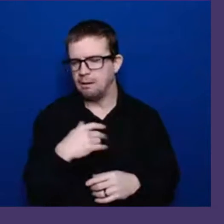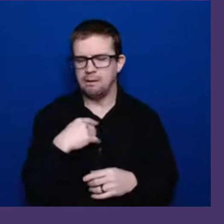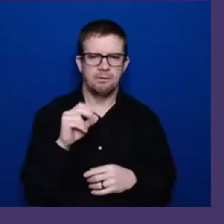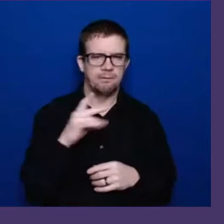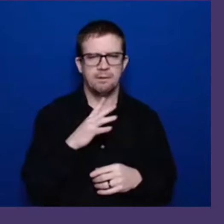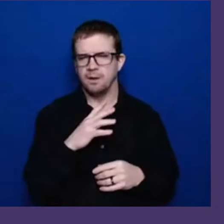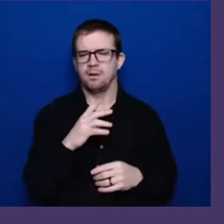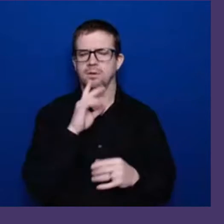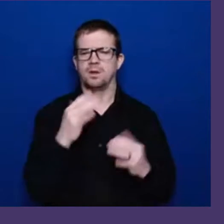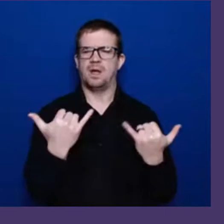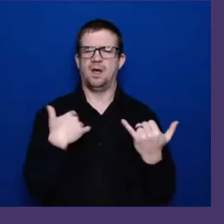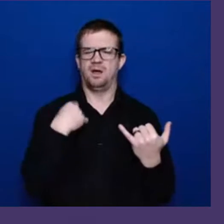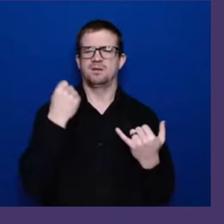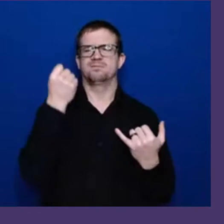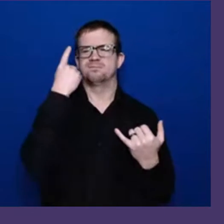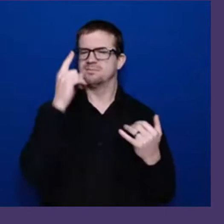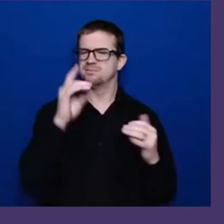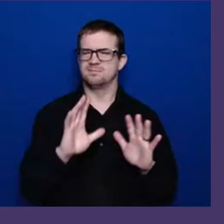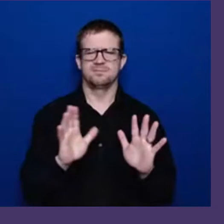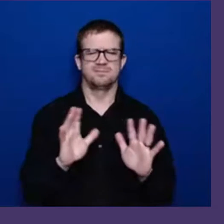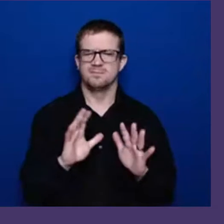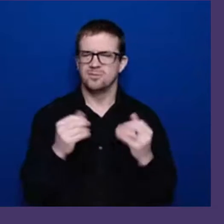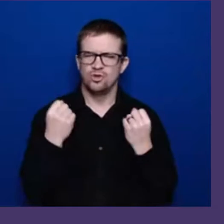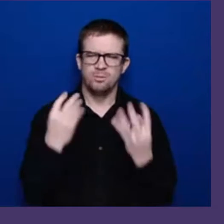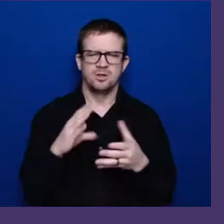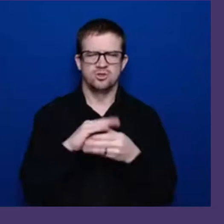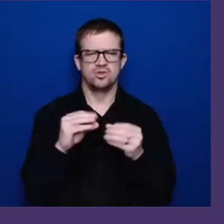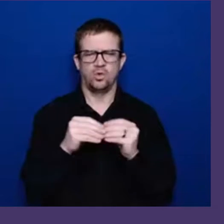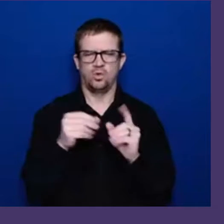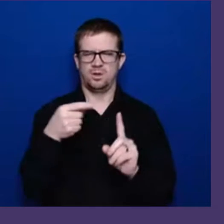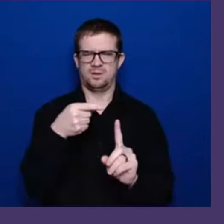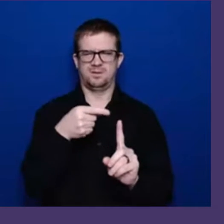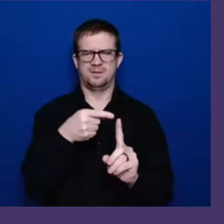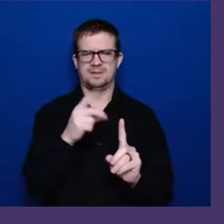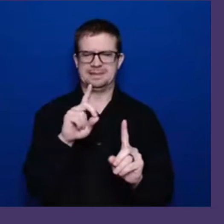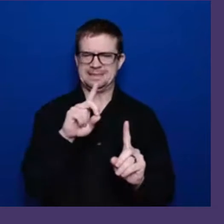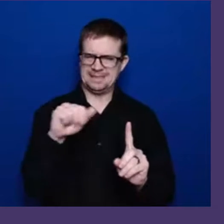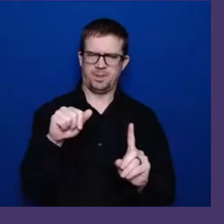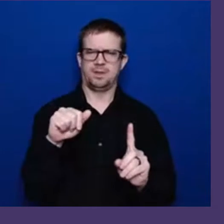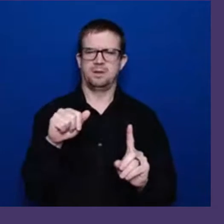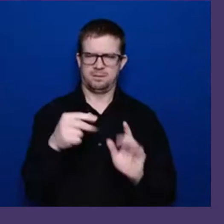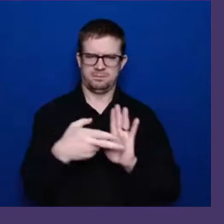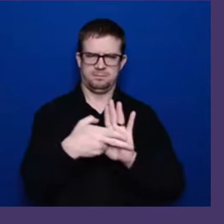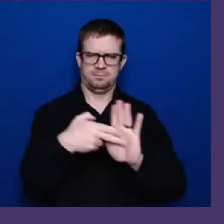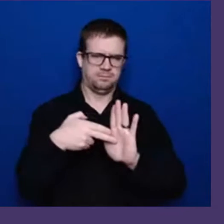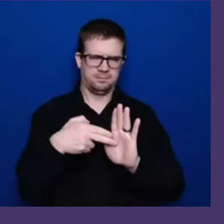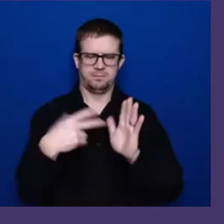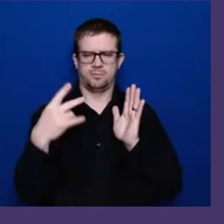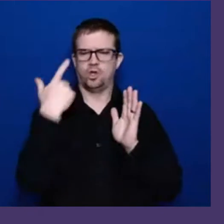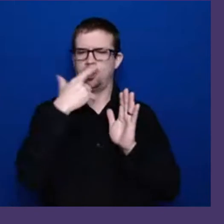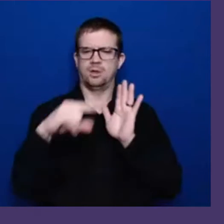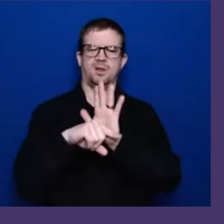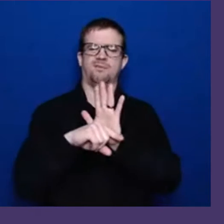the consequence of being disabled. There's real reasons of why folks have